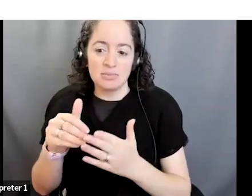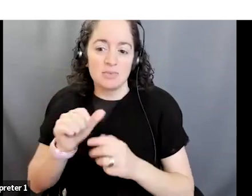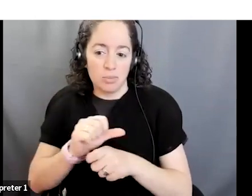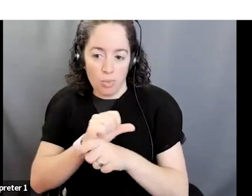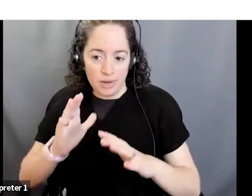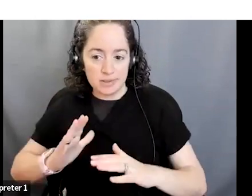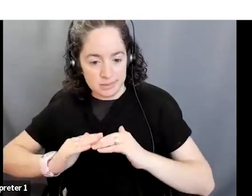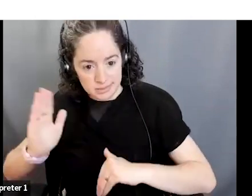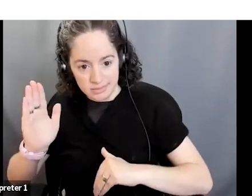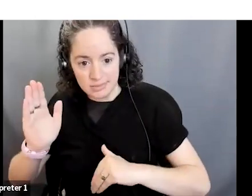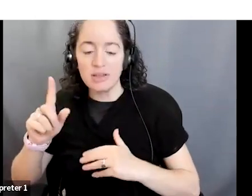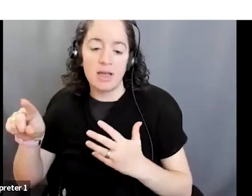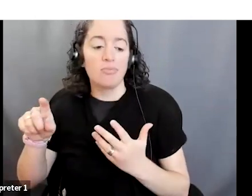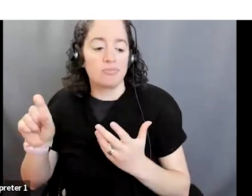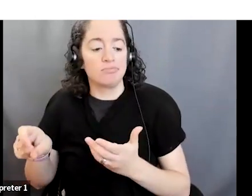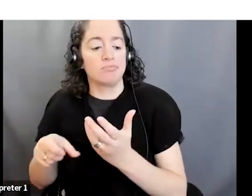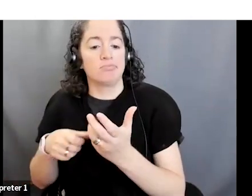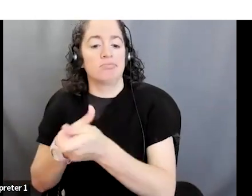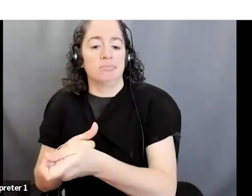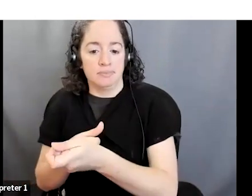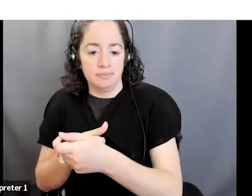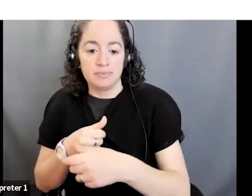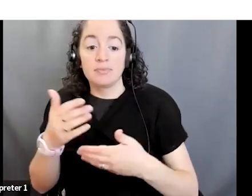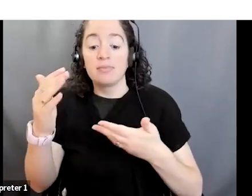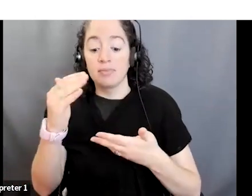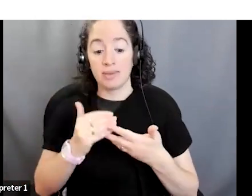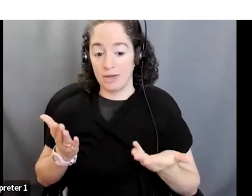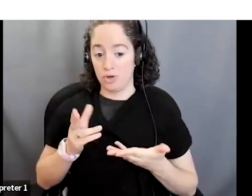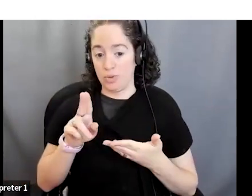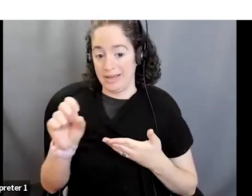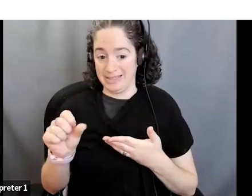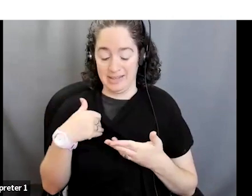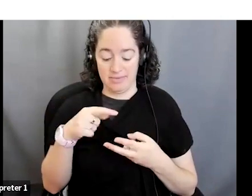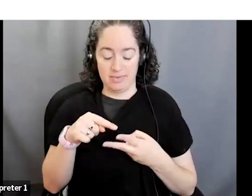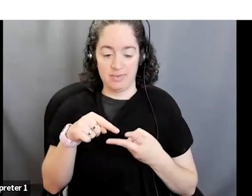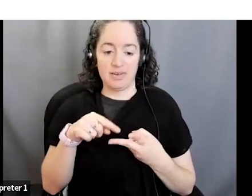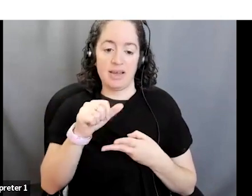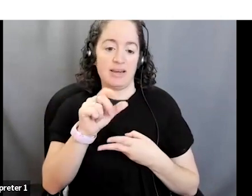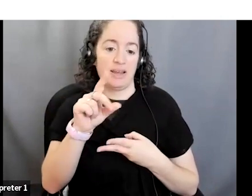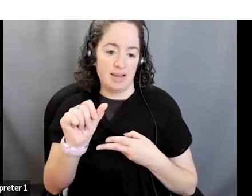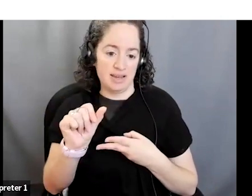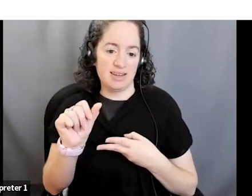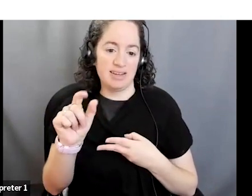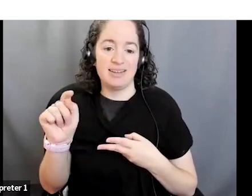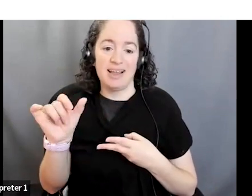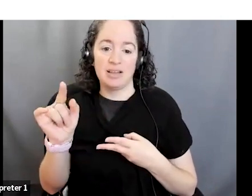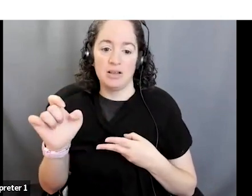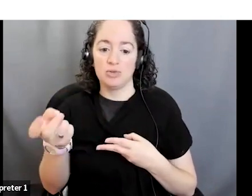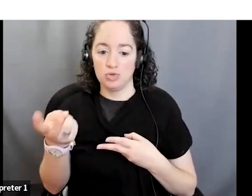The US ADA Title II and HHS, which is Health and Human Services,